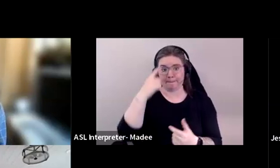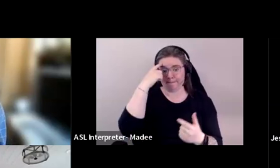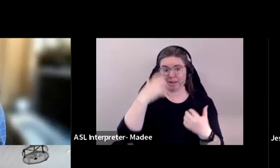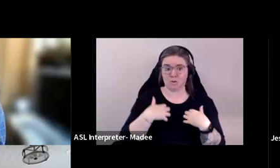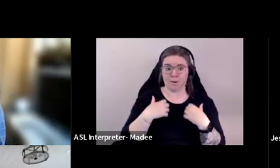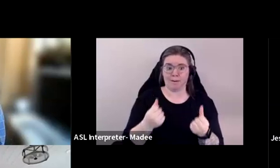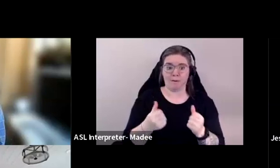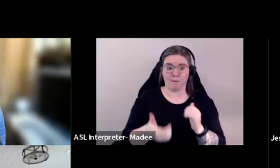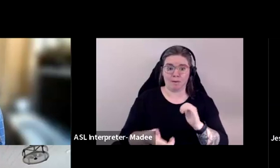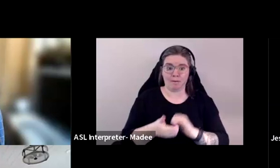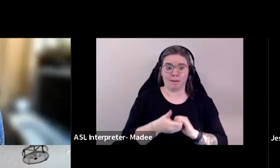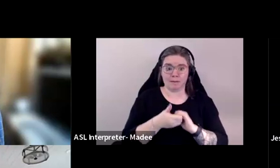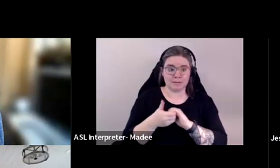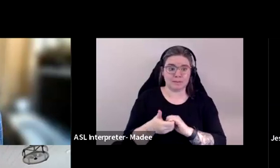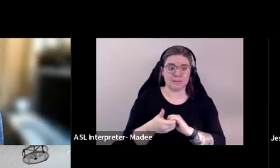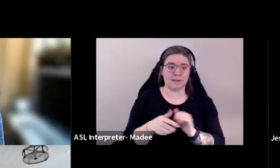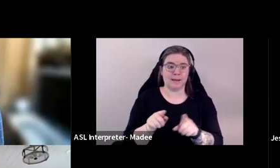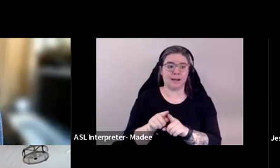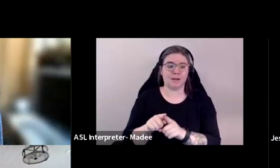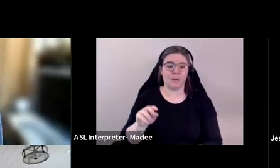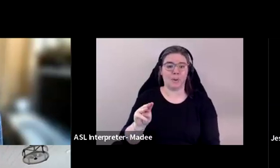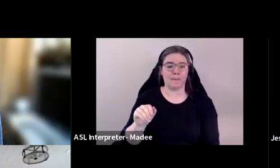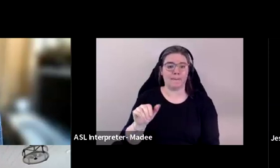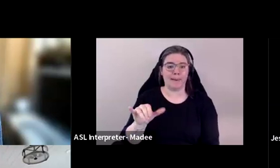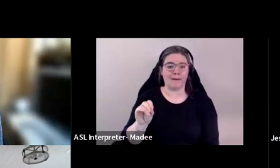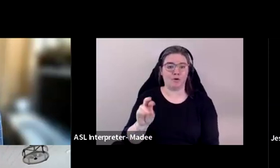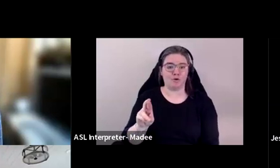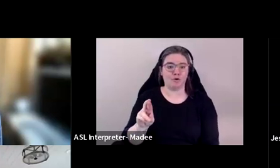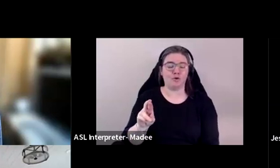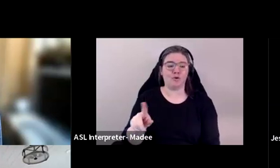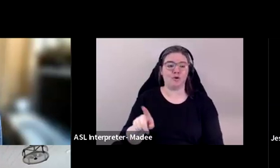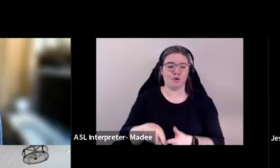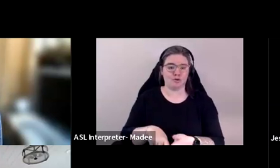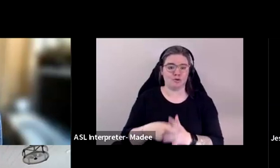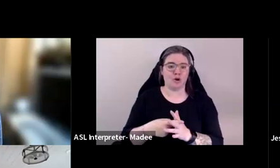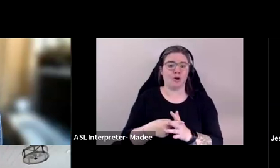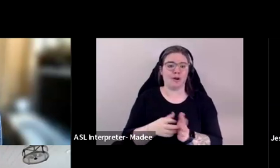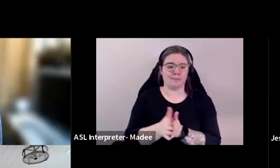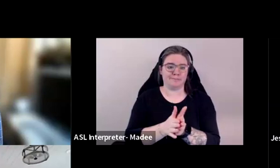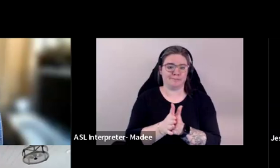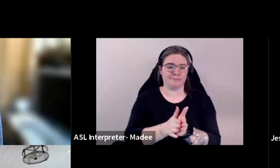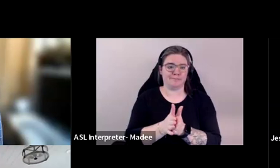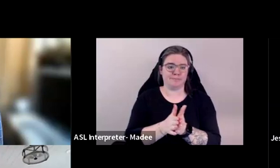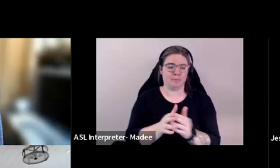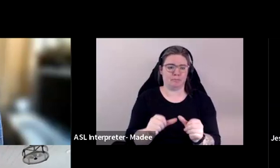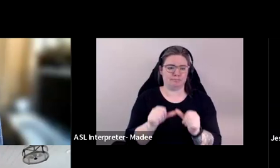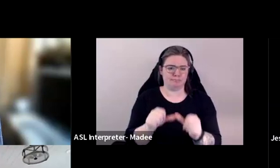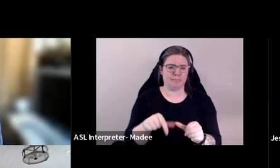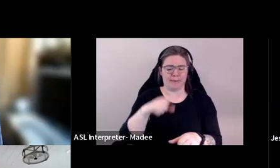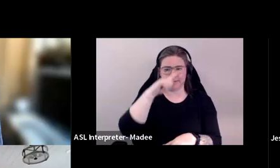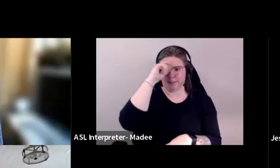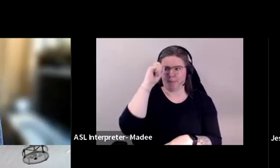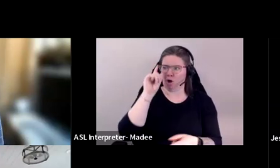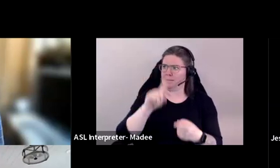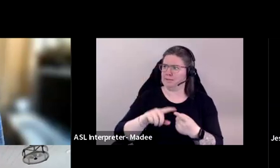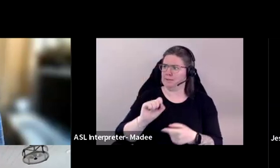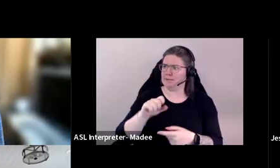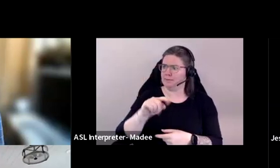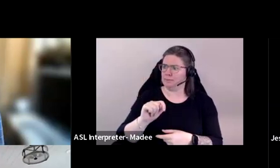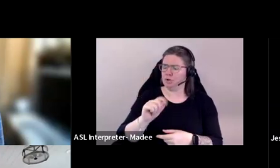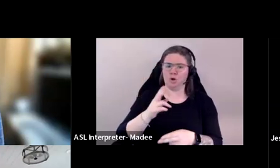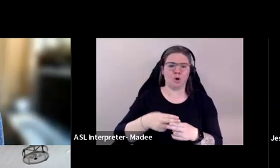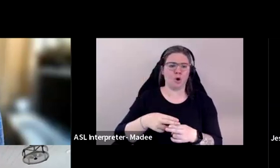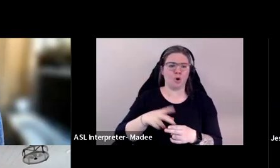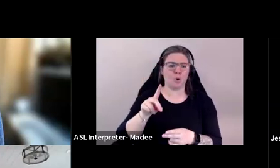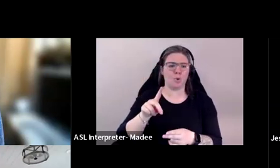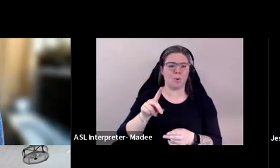Maria Cordova: And then our mayor, the Mayor of Colorado Springs, started an an initiative that's going through the summer. I think, until September called the 1,000 neighborhood gatherings.